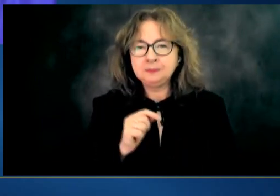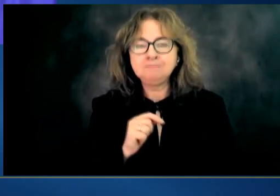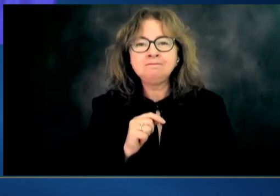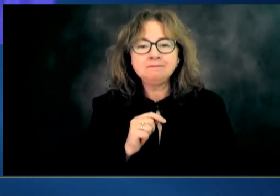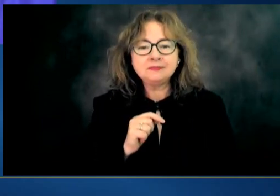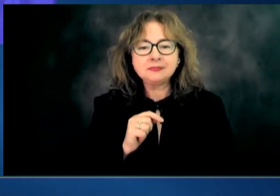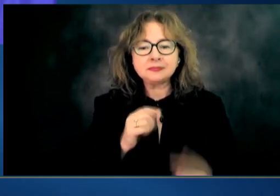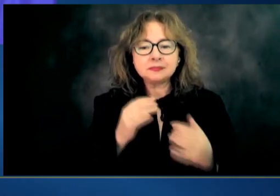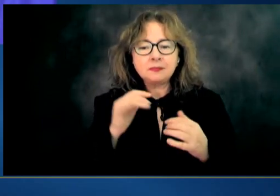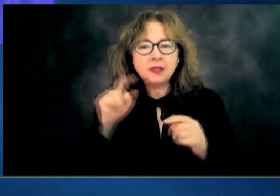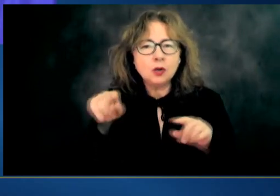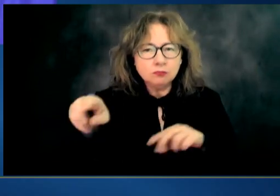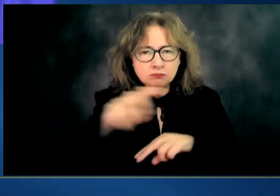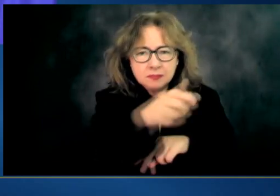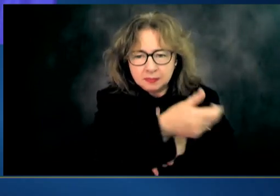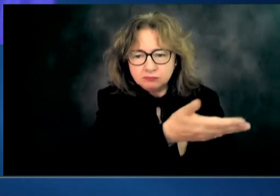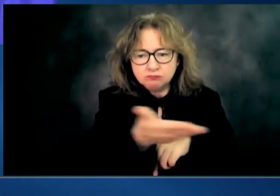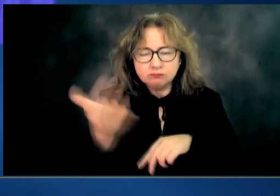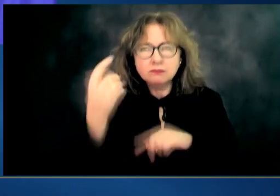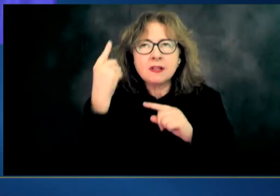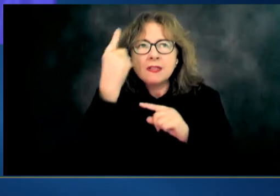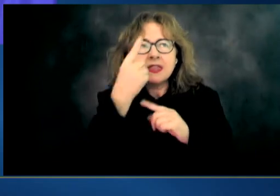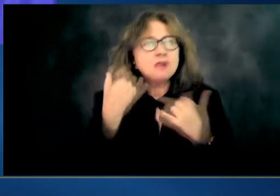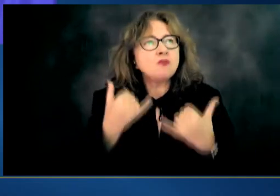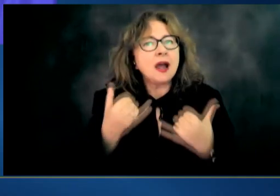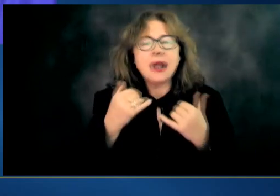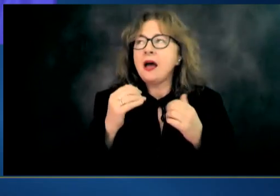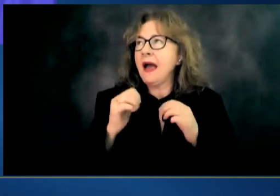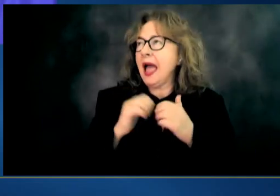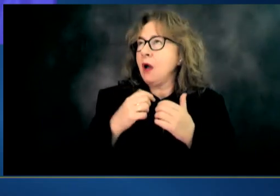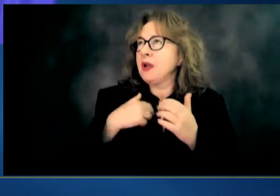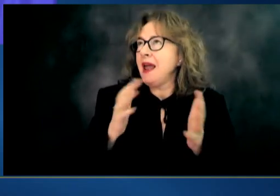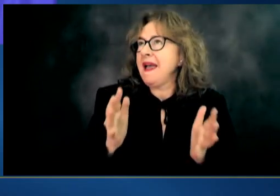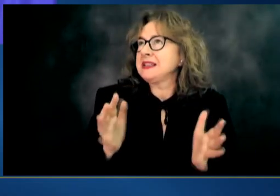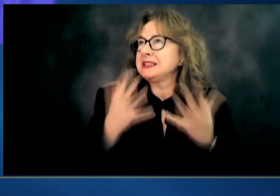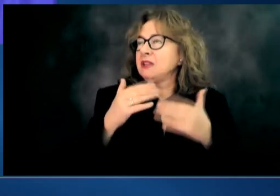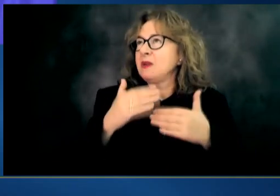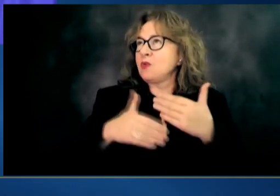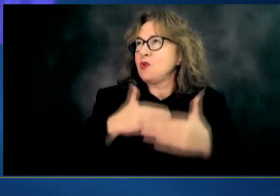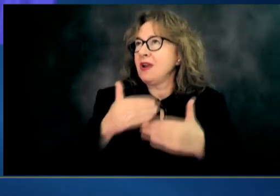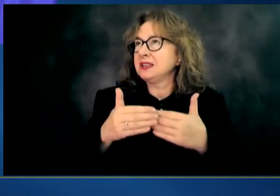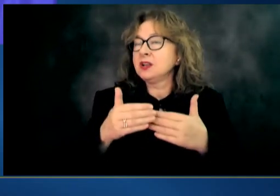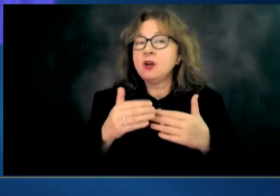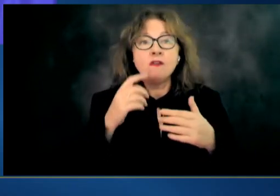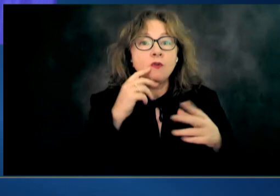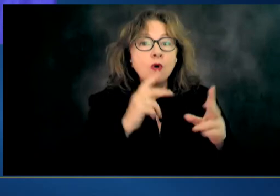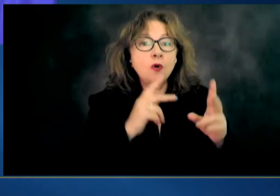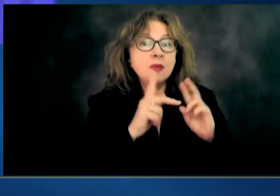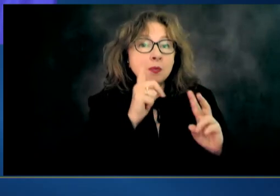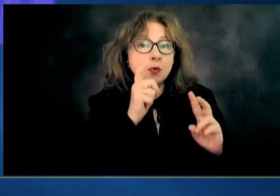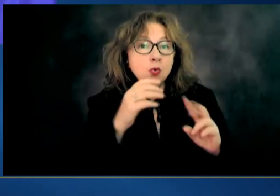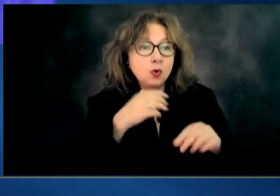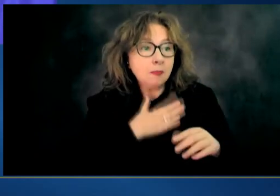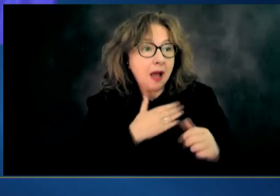you play in accelerating progress for either the individuals in your life or this movement overall.